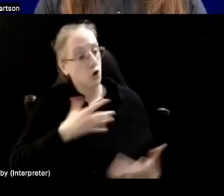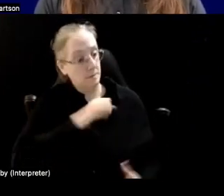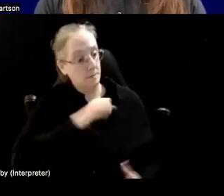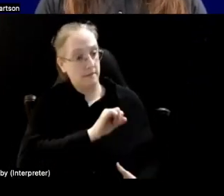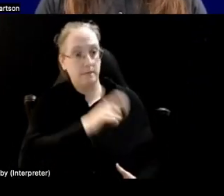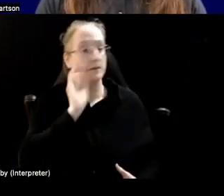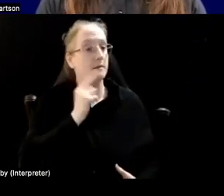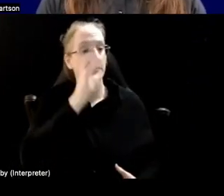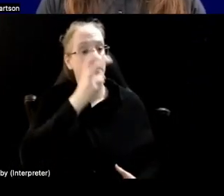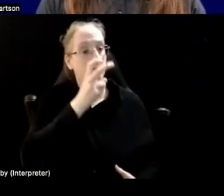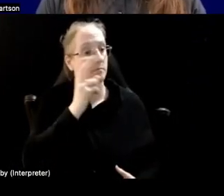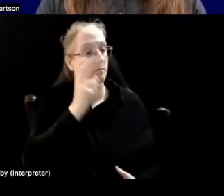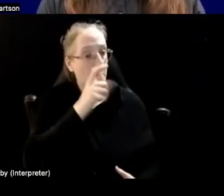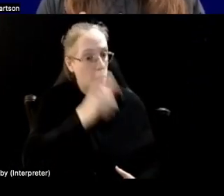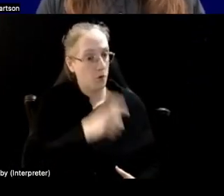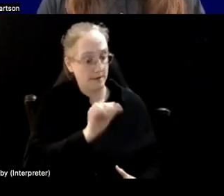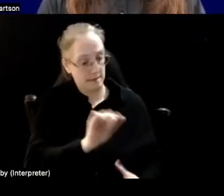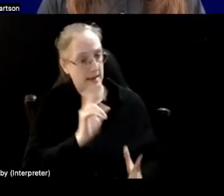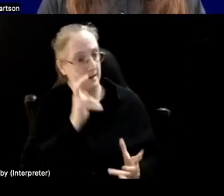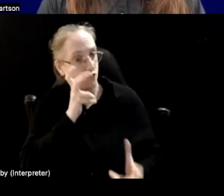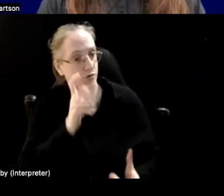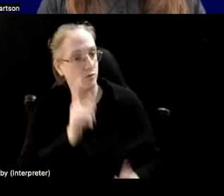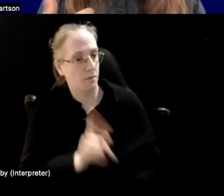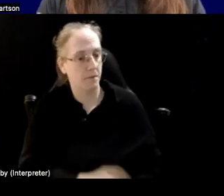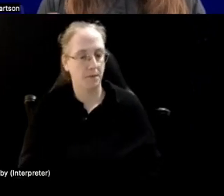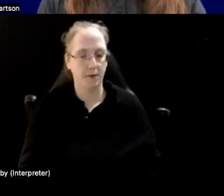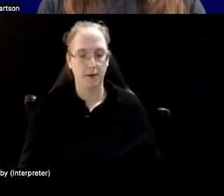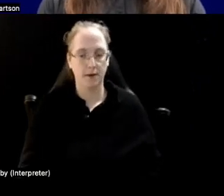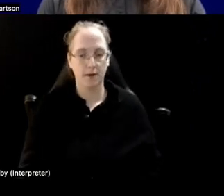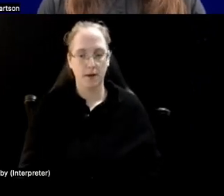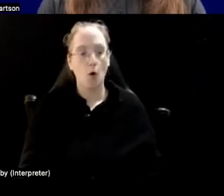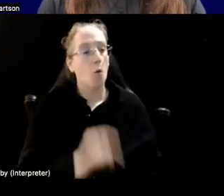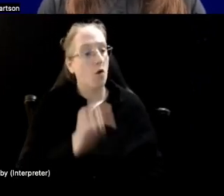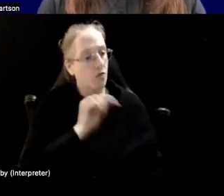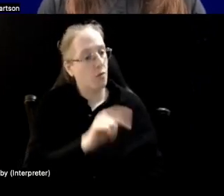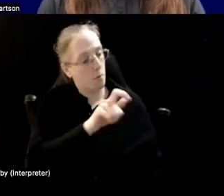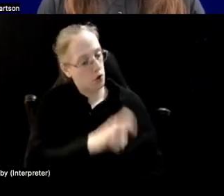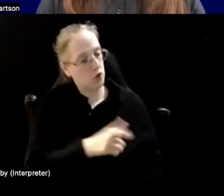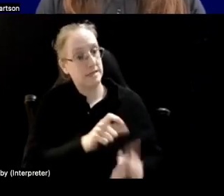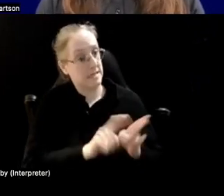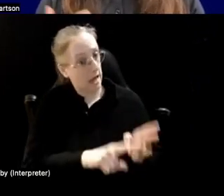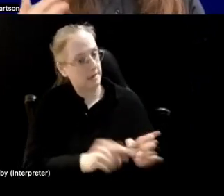the deafblind person does makes sense to them and that's what you want to understand as well, and